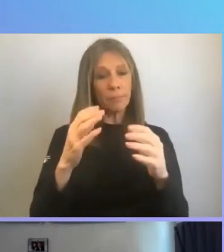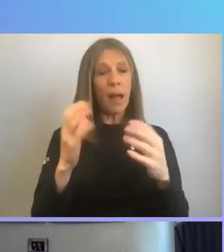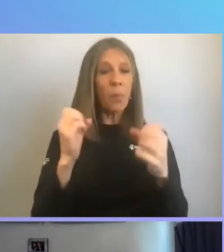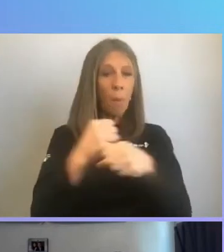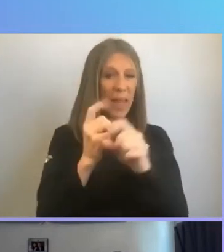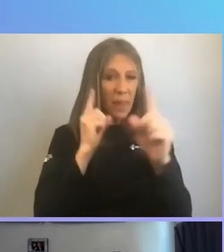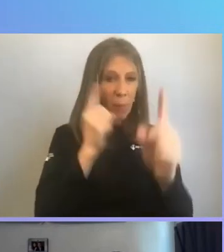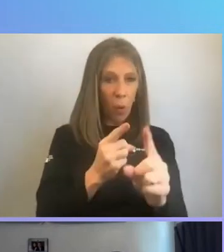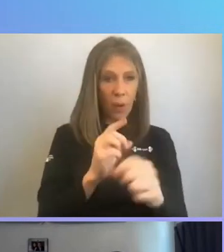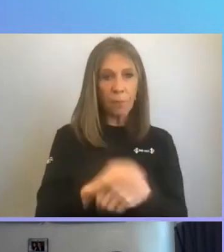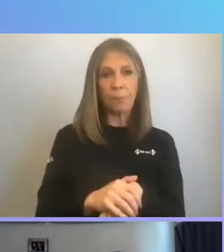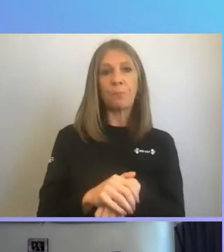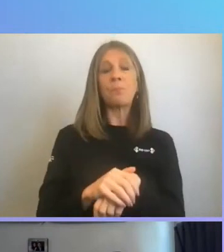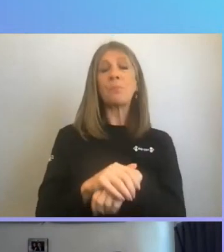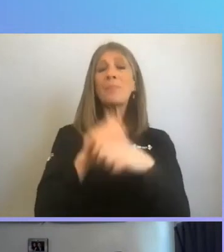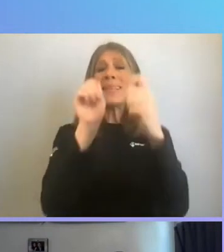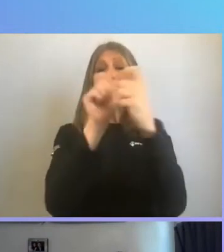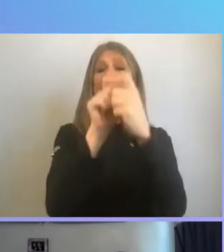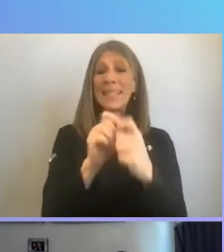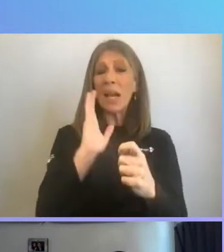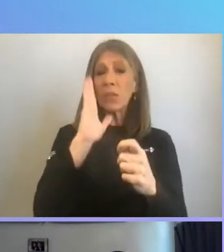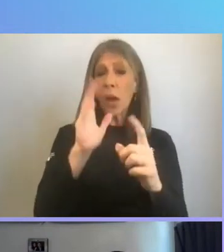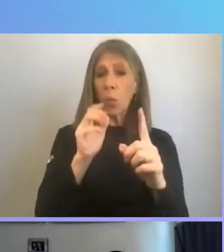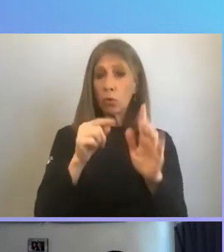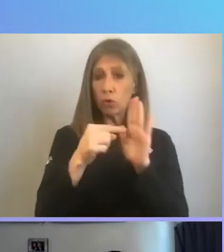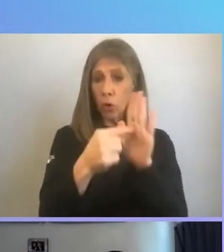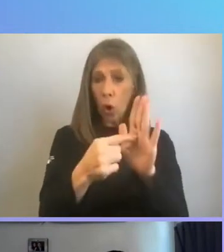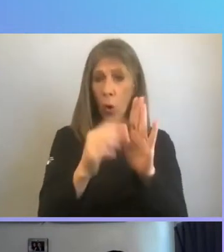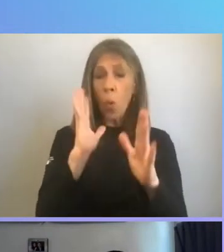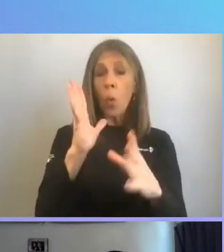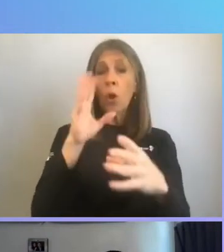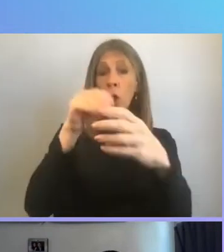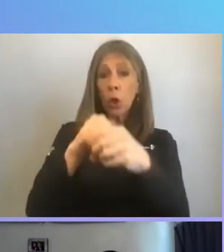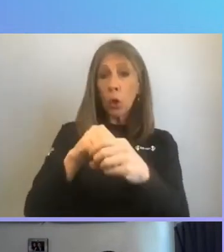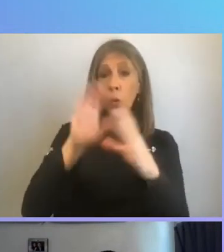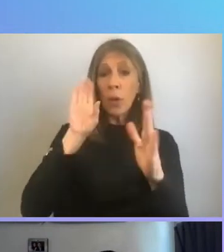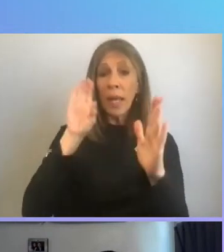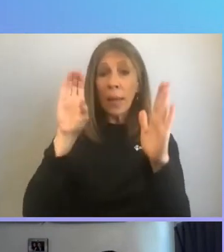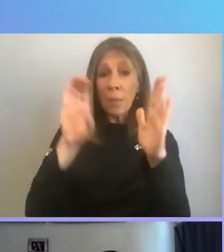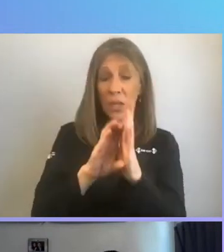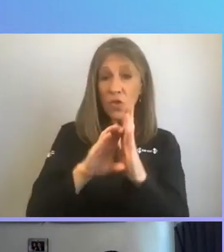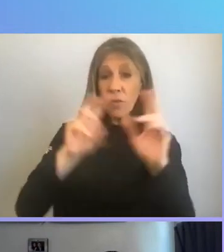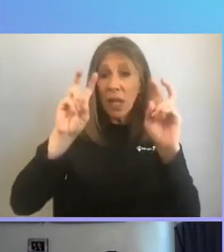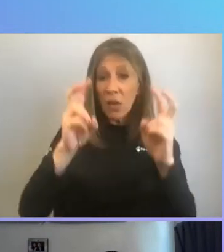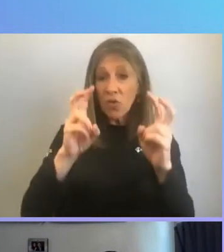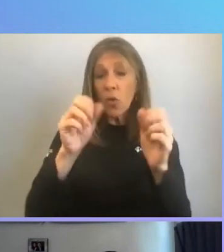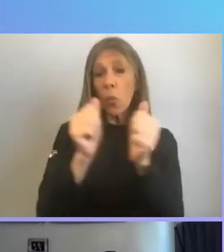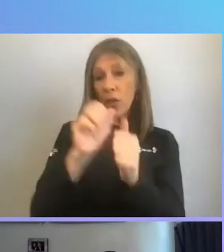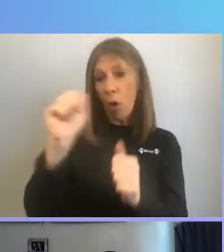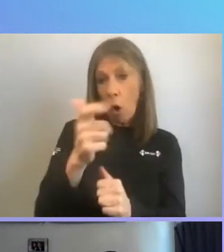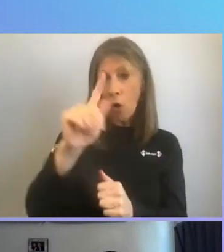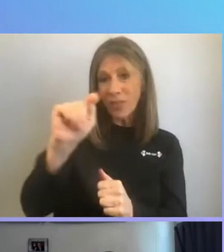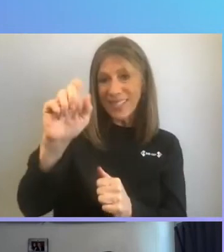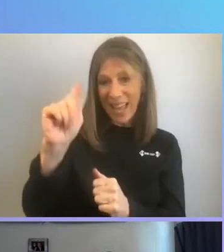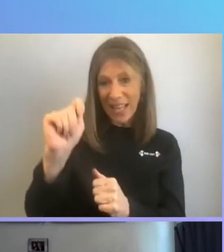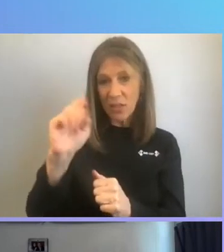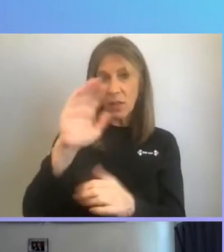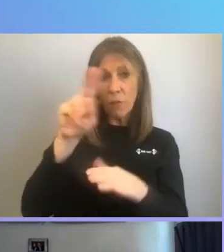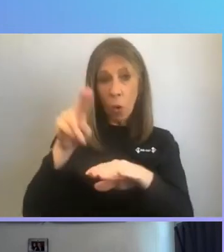I'm going to capture will also include image of the issue with alt text, of course. And I am going to assume in this case